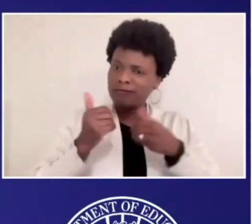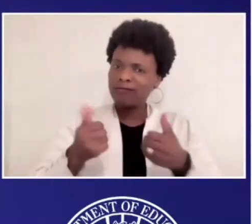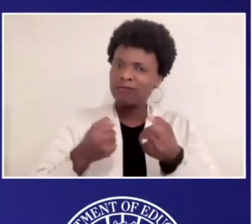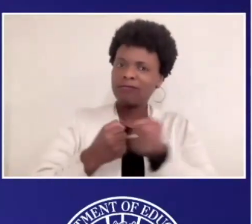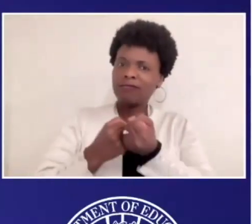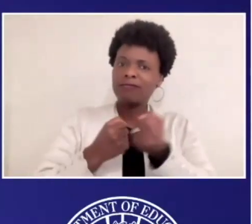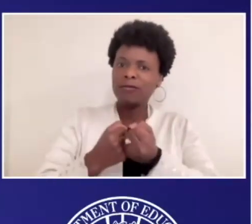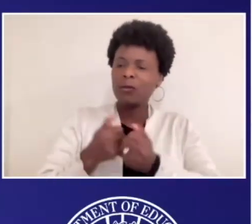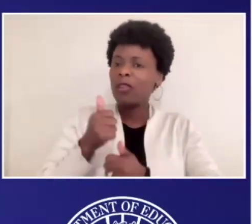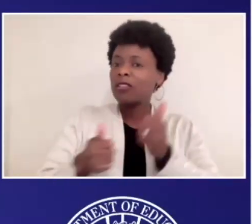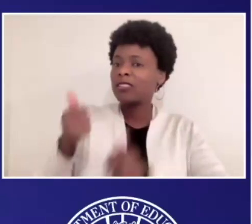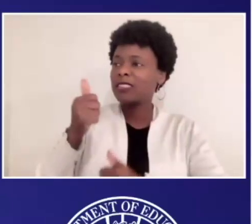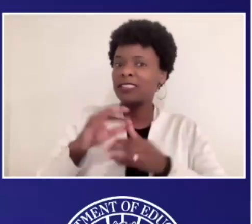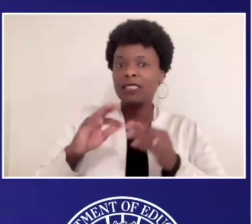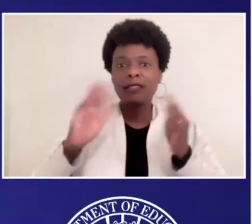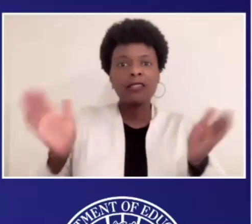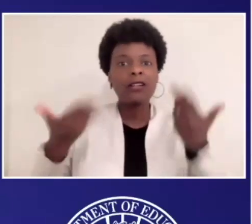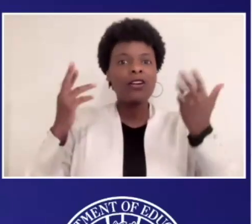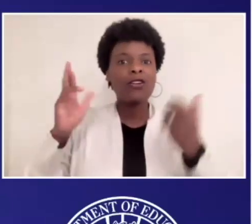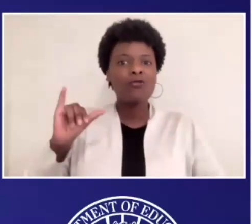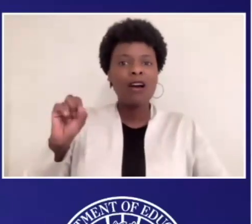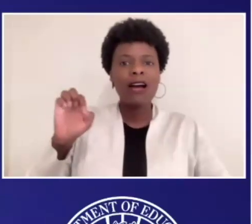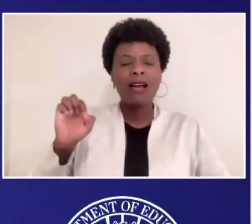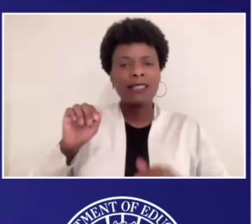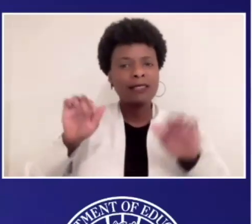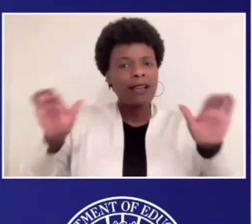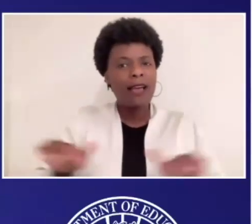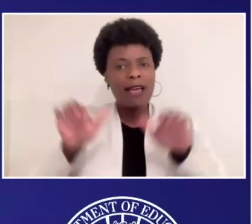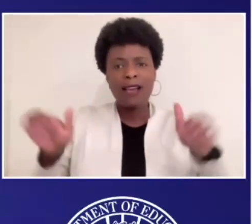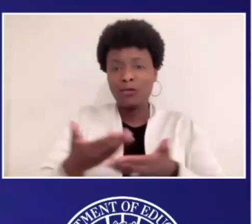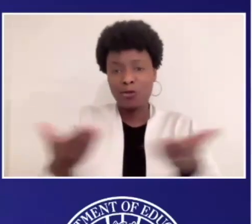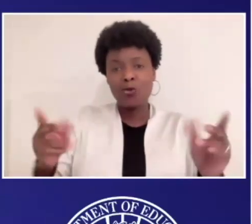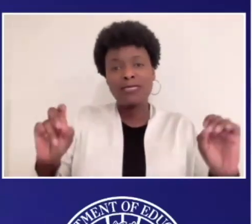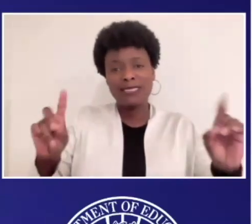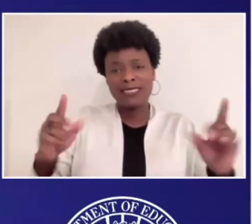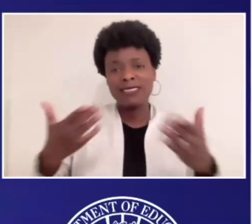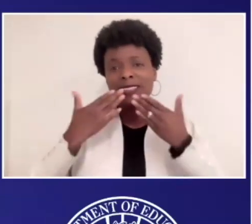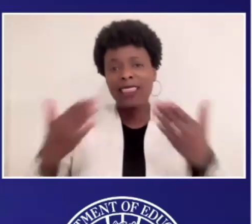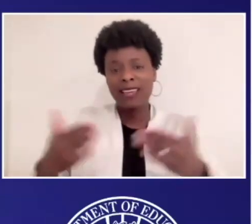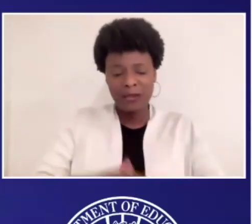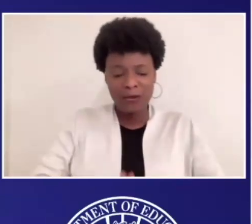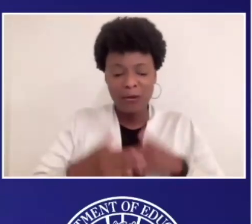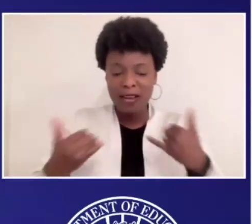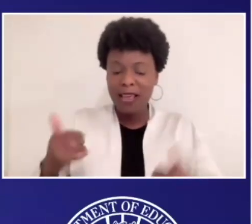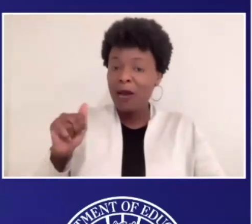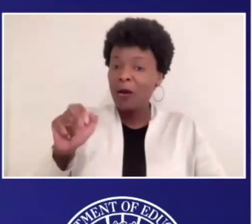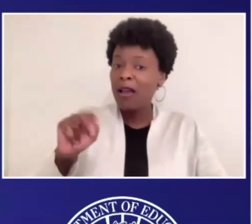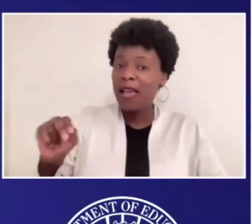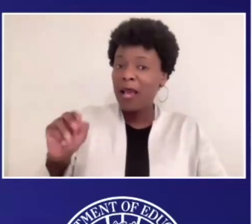us to rise and take the call and take action. You did that. Thank you. Now, Annmarie, we couldn't do it without you.